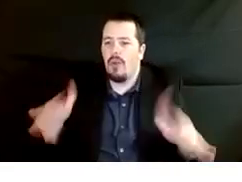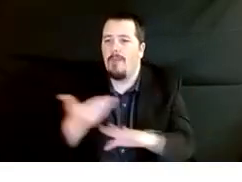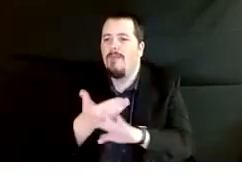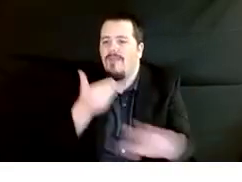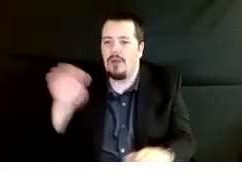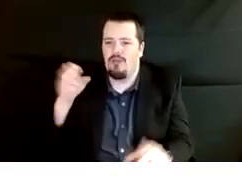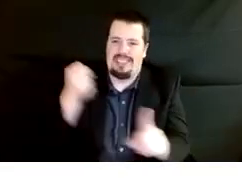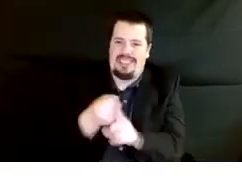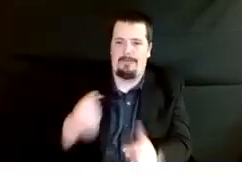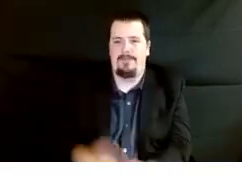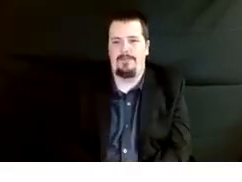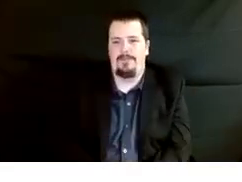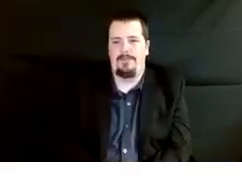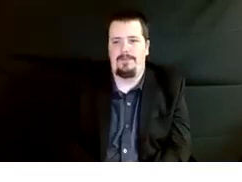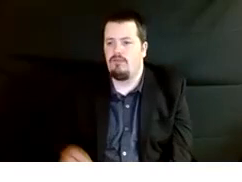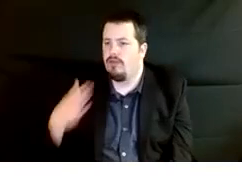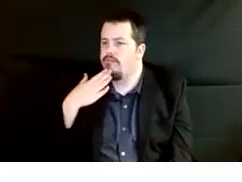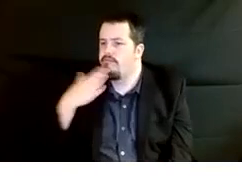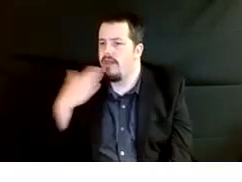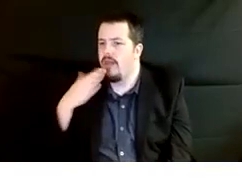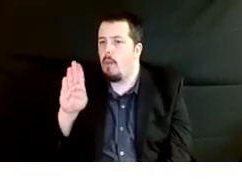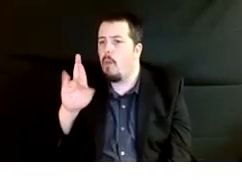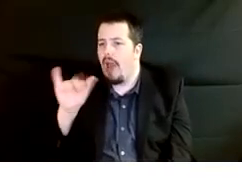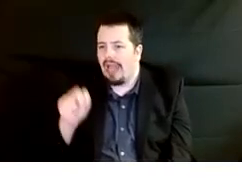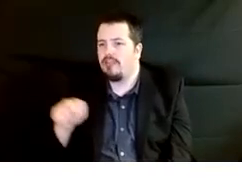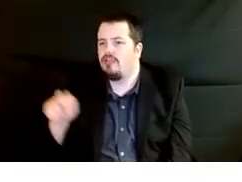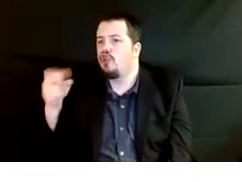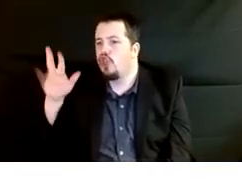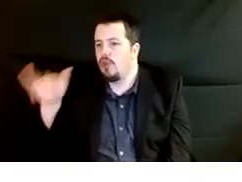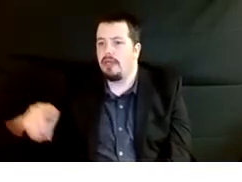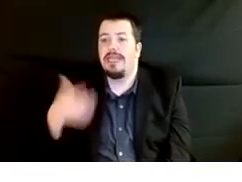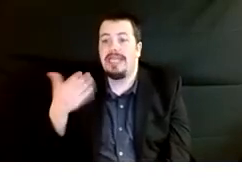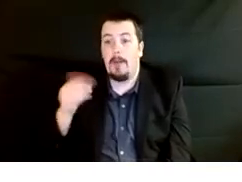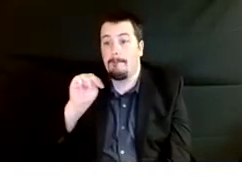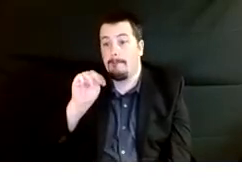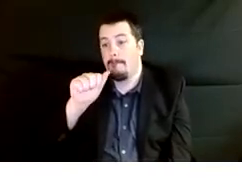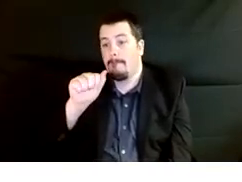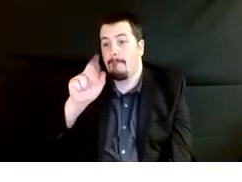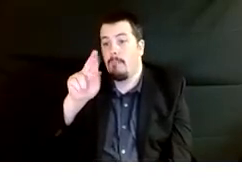great thanks Brian and Sherry, and Martie's going to talk a little bit of the post-COVID, a little bit